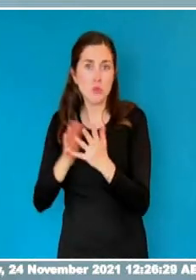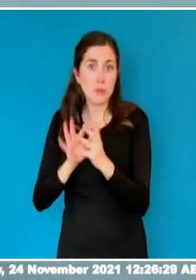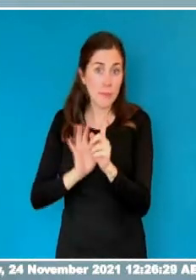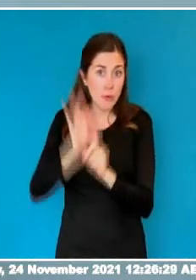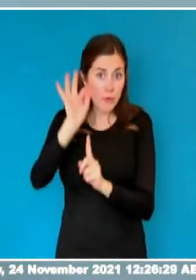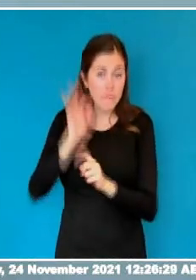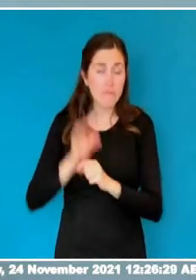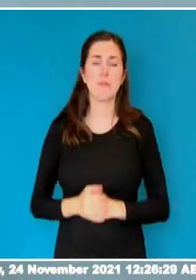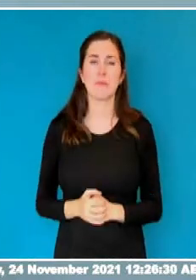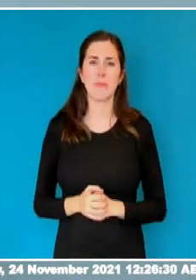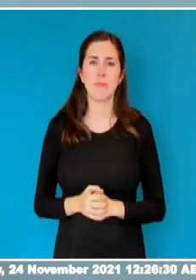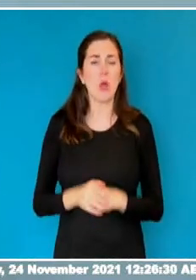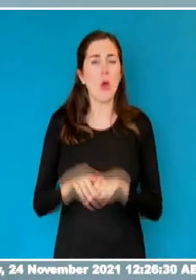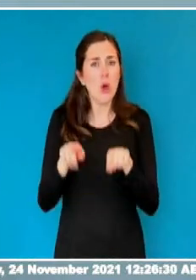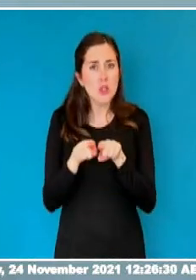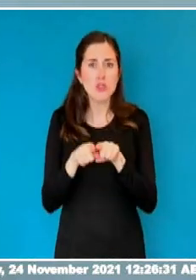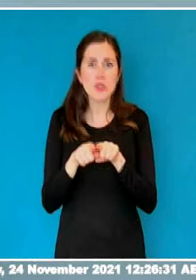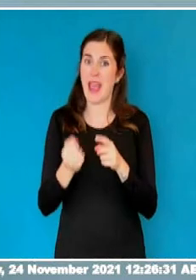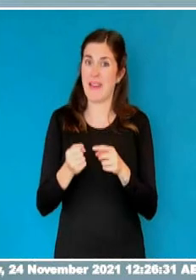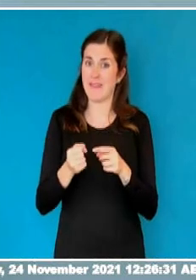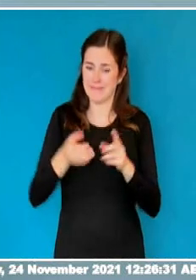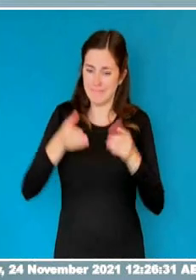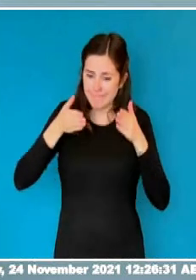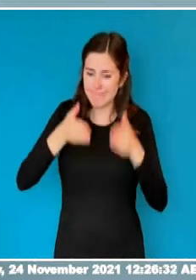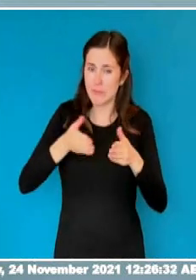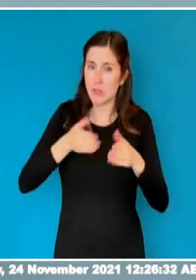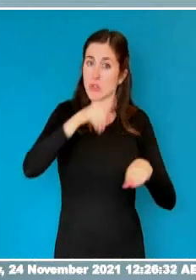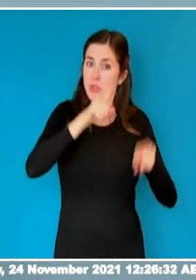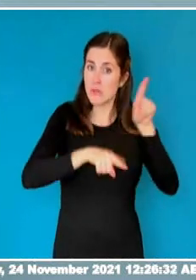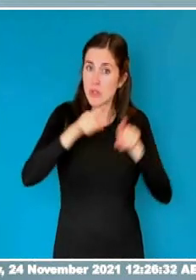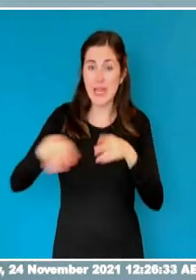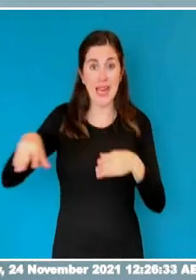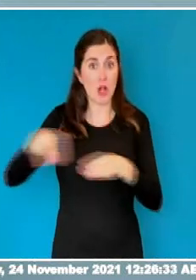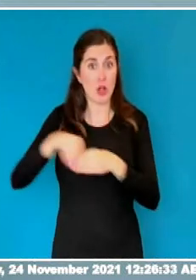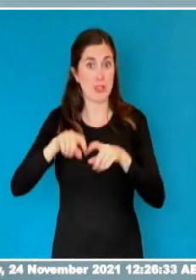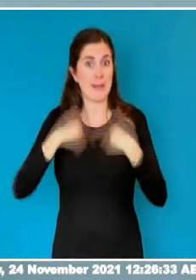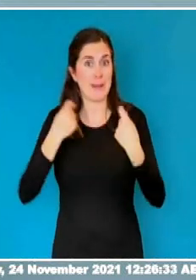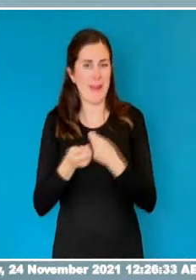We also have a dedicated diversity and inclusion team within the HR area which is in